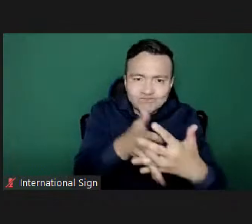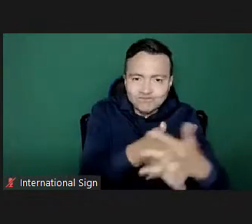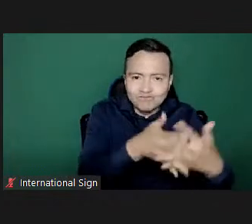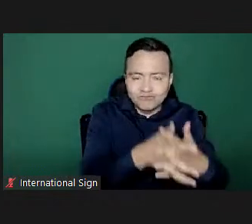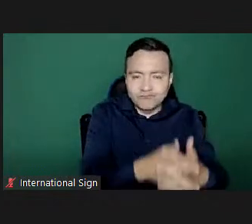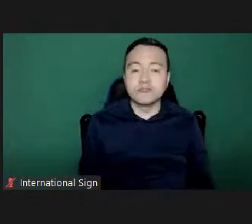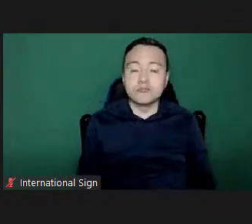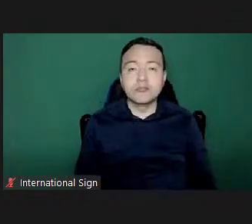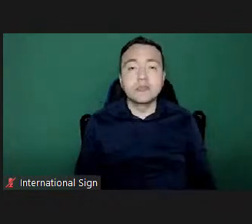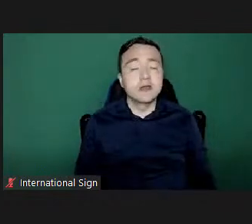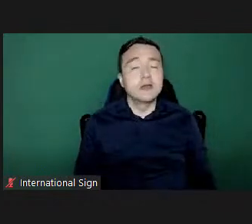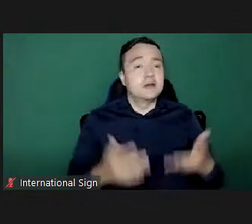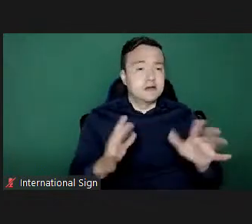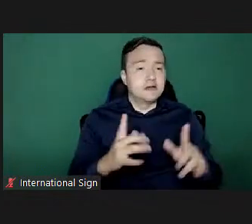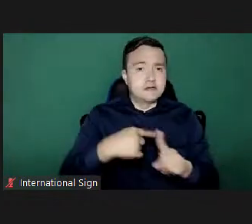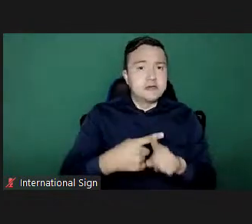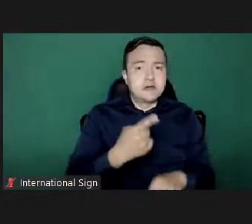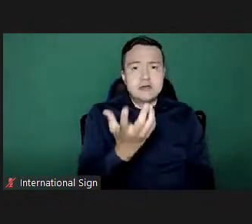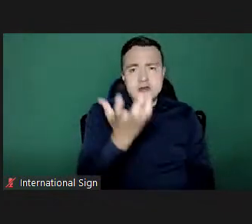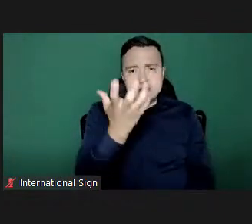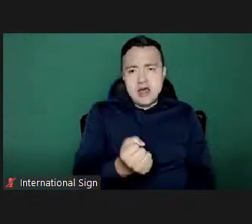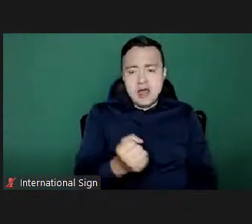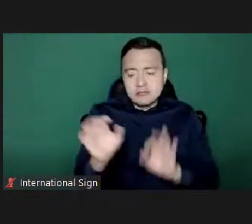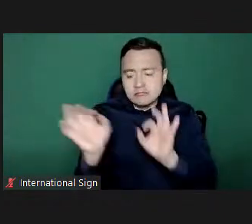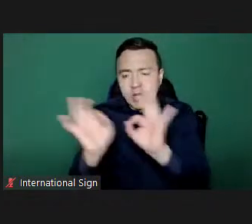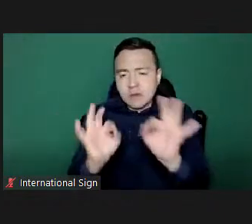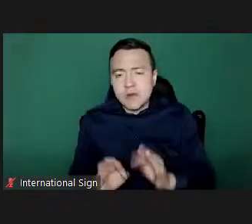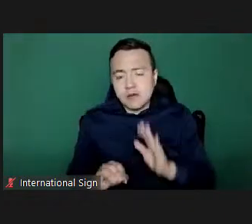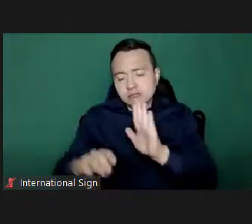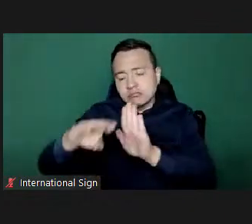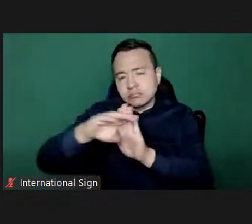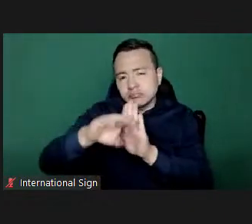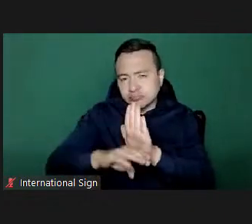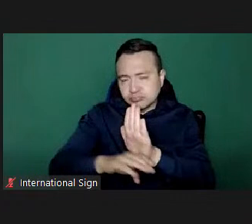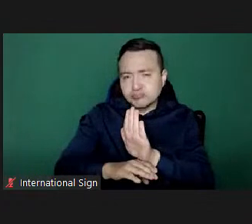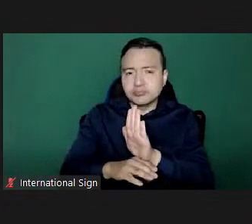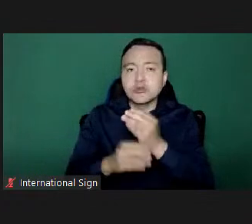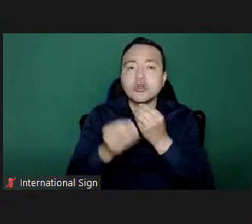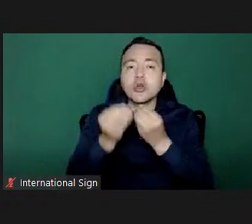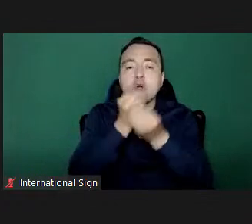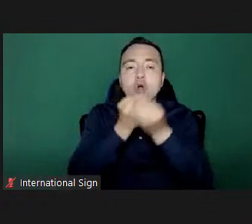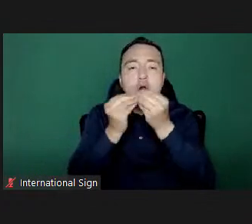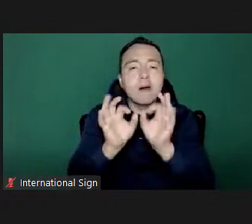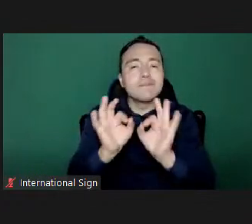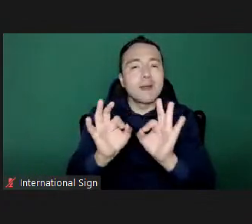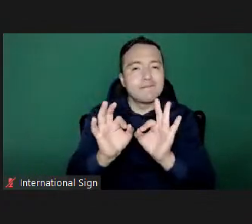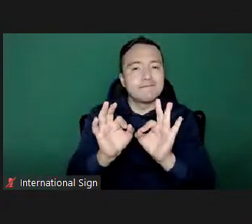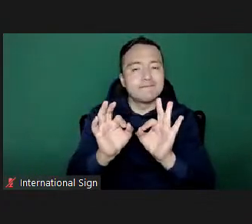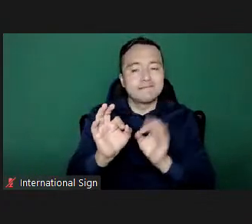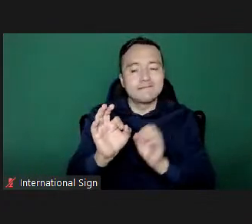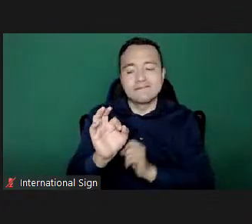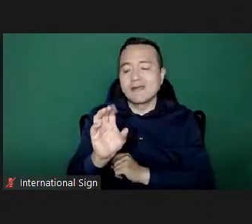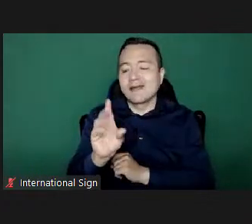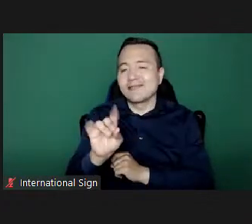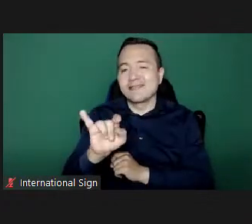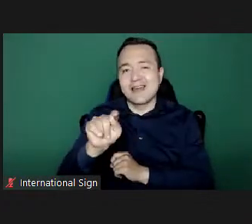NCDs, and interim guidelines around diabetes and hypertension. And protocols around nutrition.